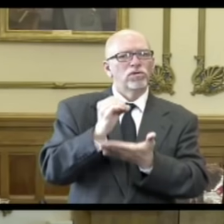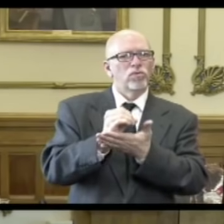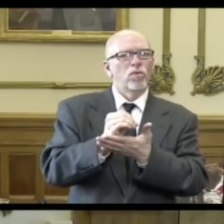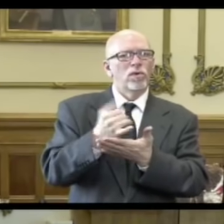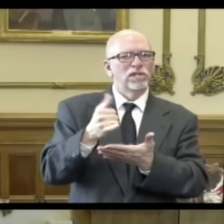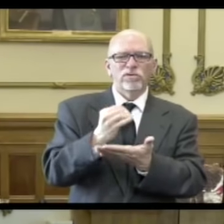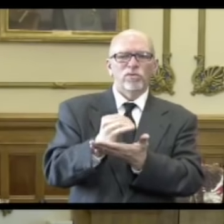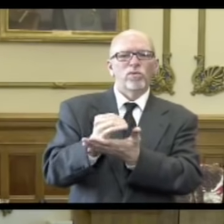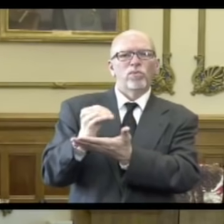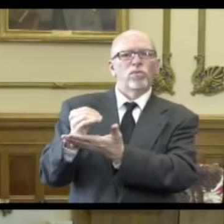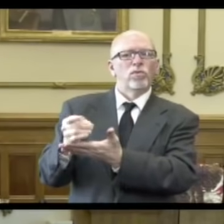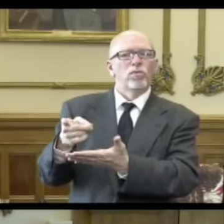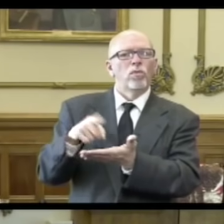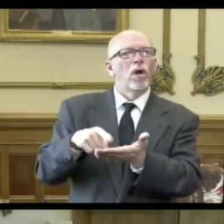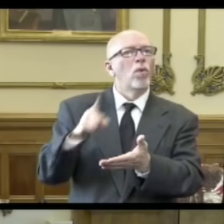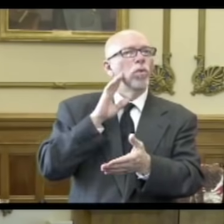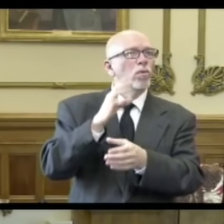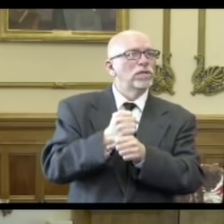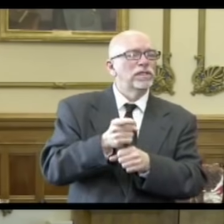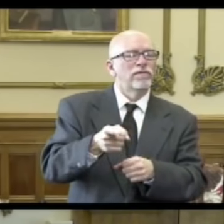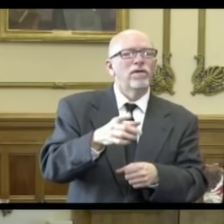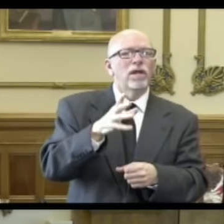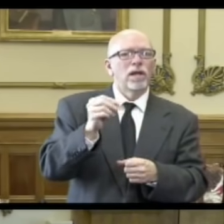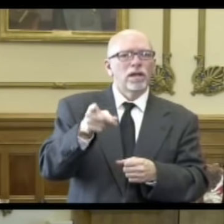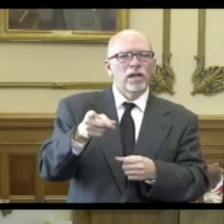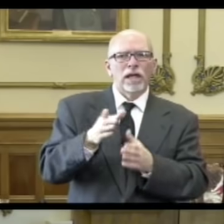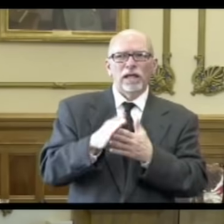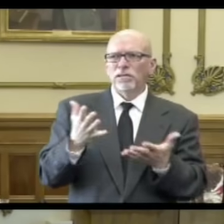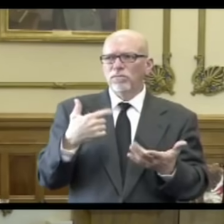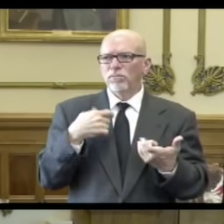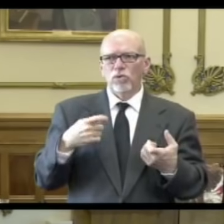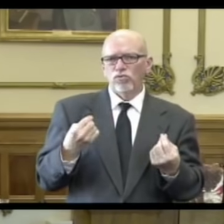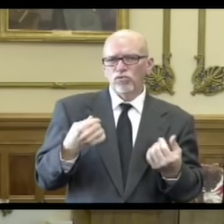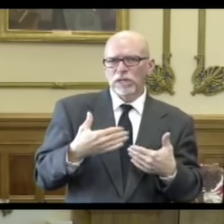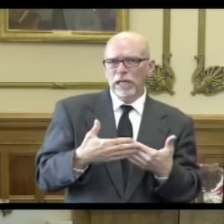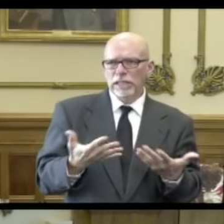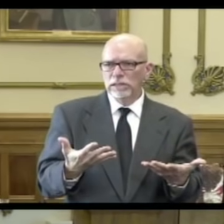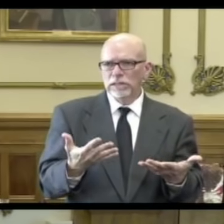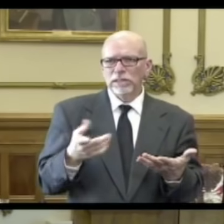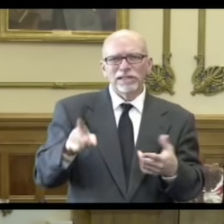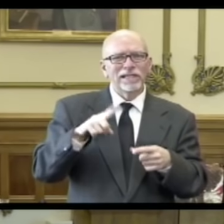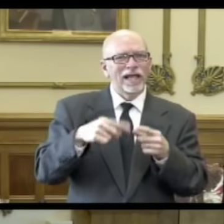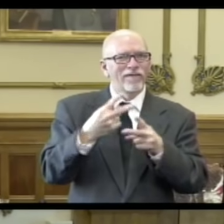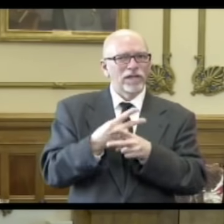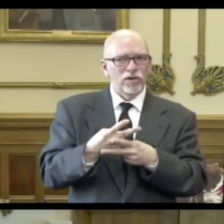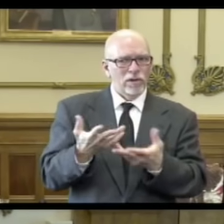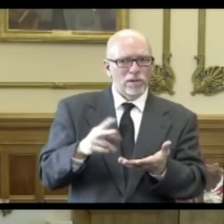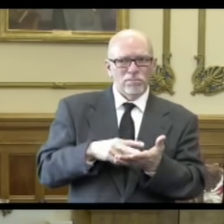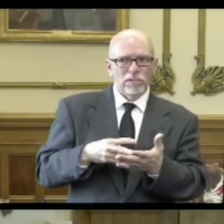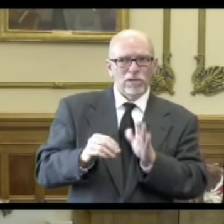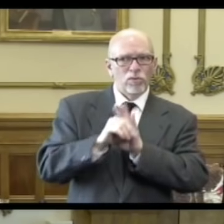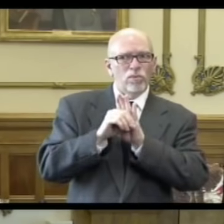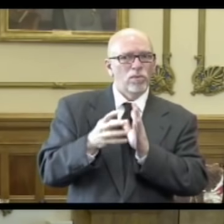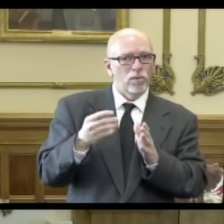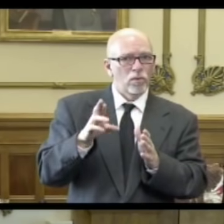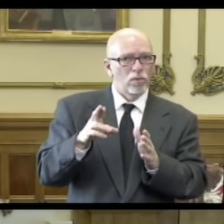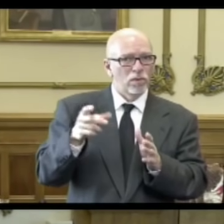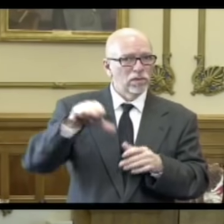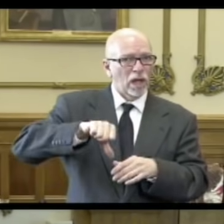FRIDAY OR WHEN THEY WERE FIRST ABLE AND WHEN THEY WENT BACK INTO THE SYSTEM IT SHOWED ZEROS IT WAS TO SHOW WHAT THEY